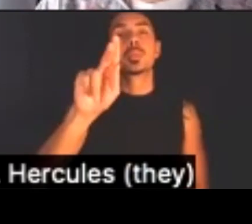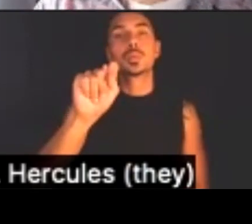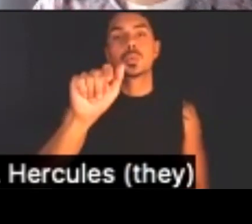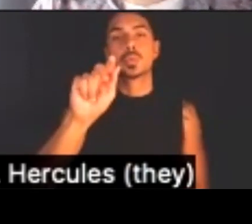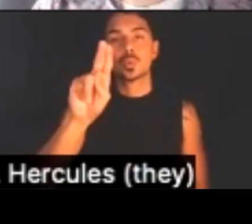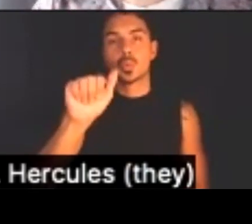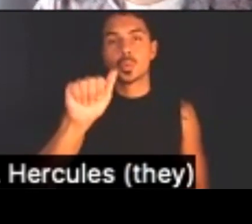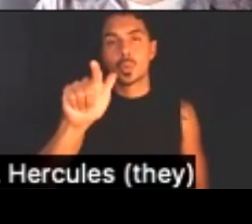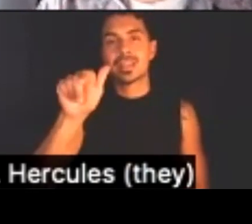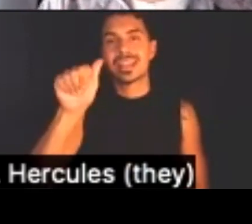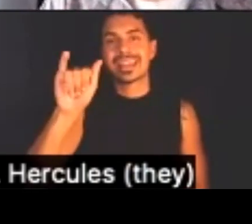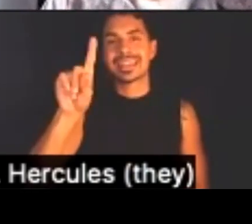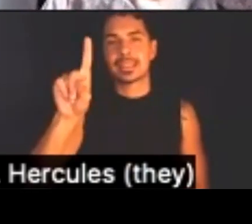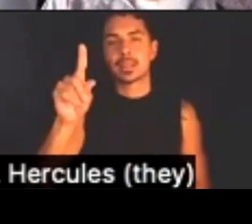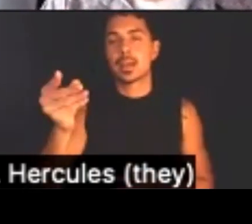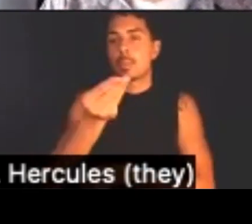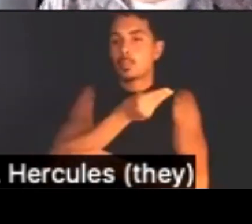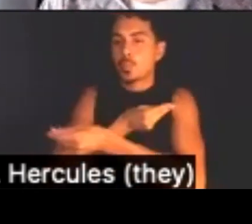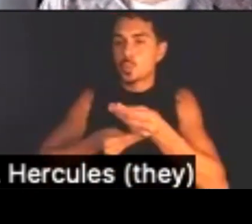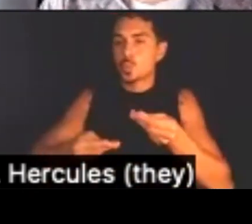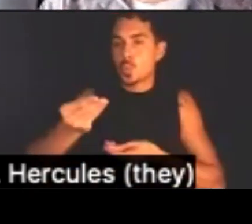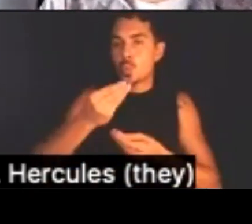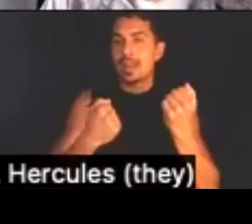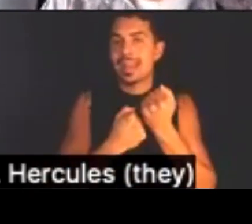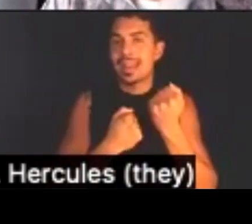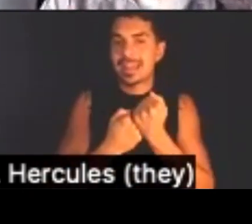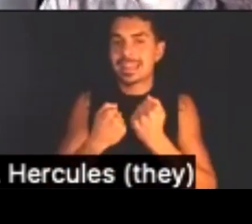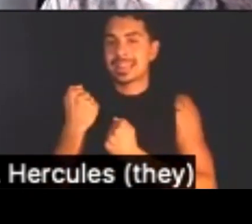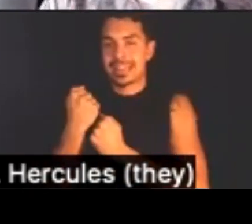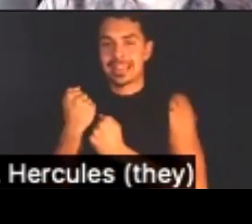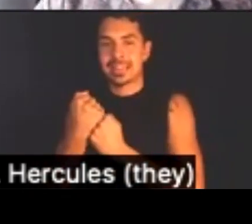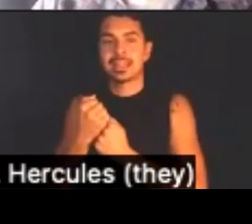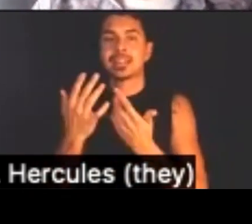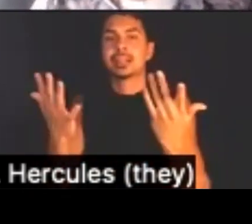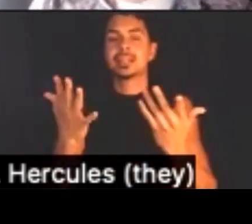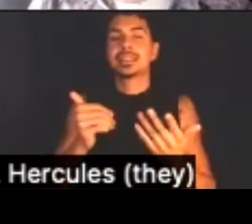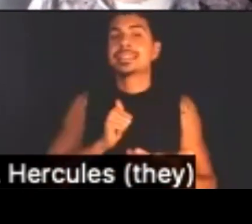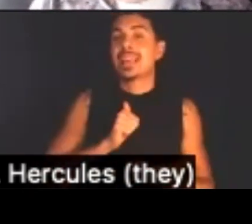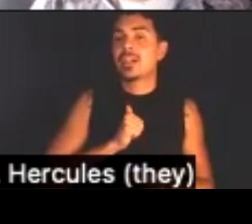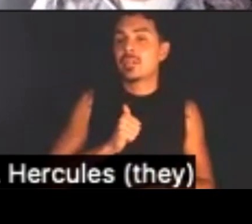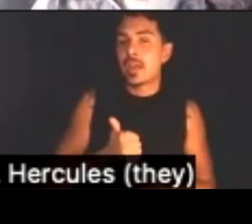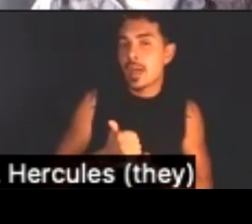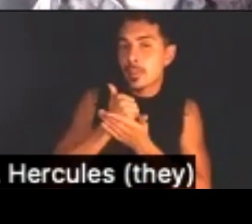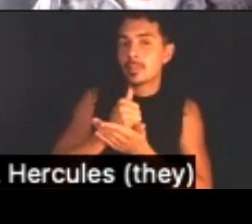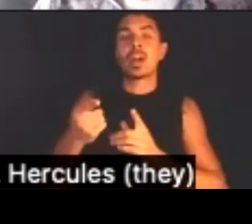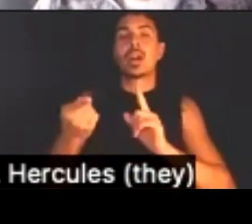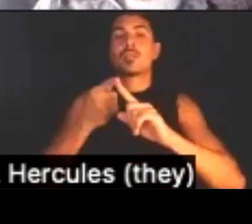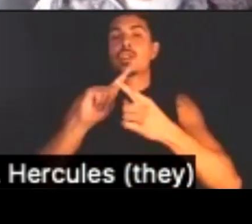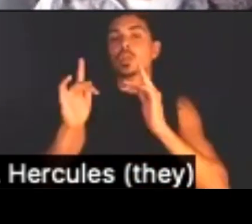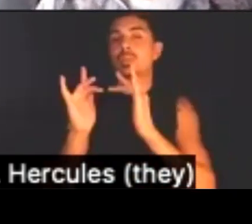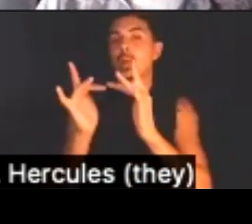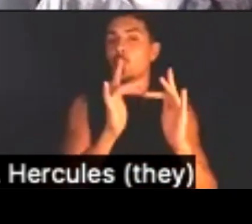and friendship networks and community and resource building and creating support groups that didn't exist before,